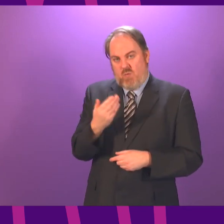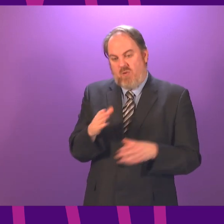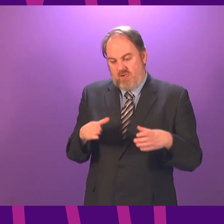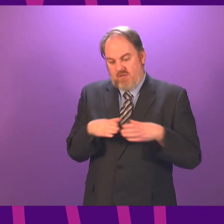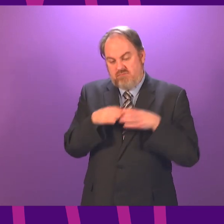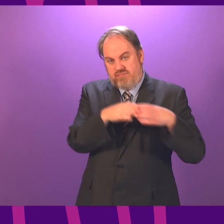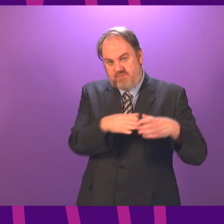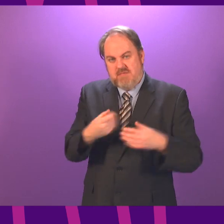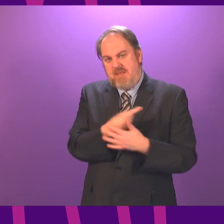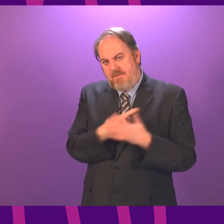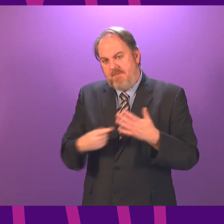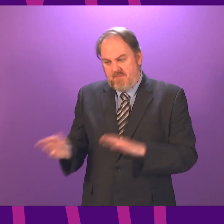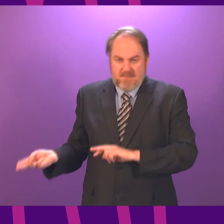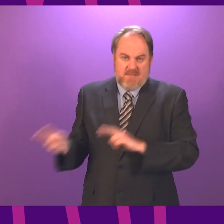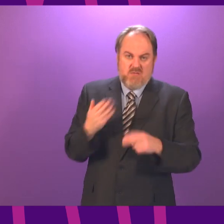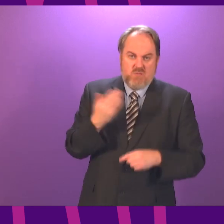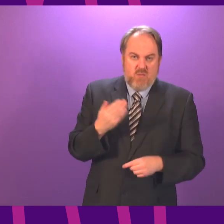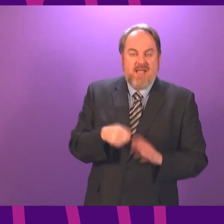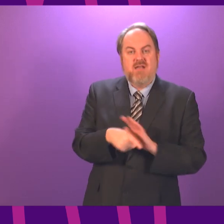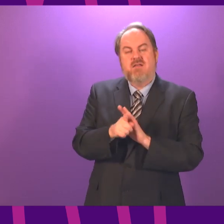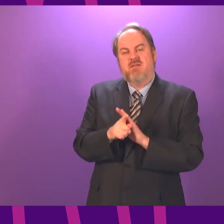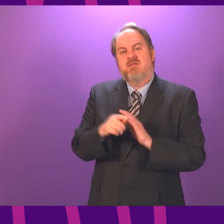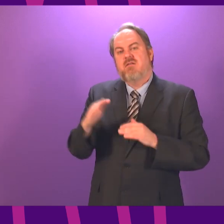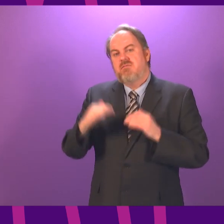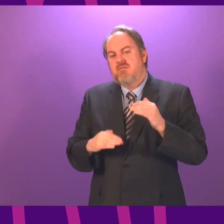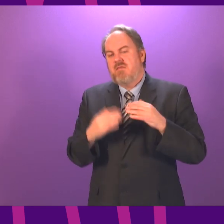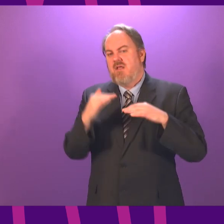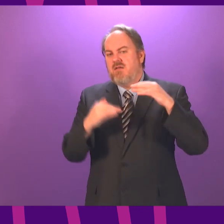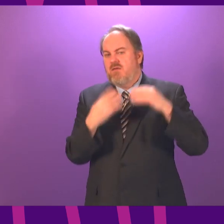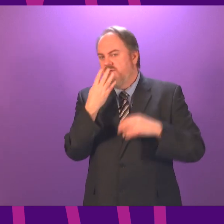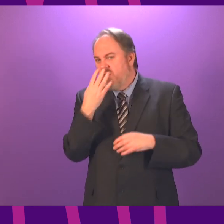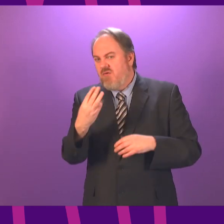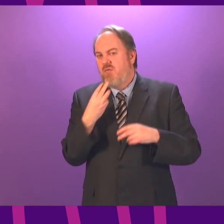in early years settings. To support that, we are investing a further £100 million in